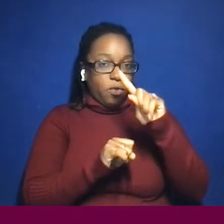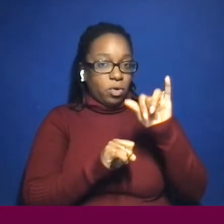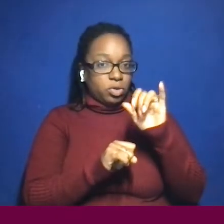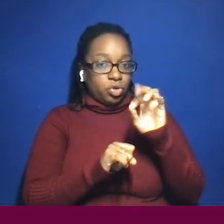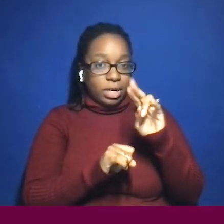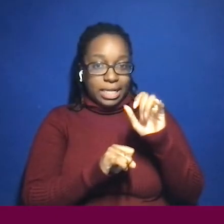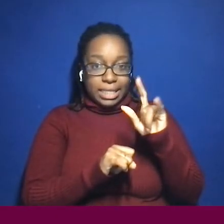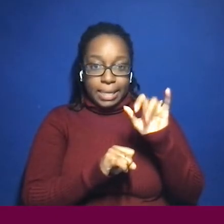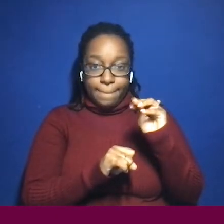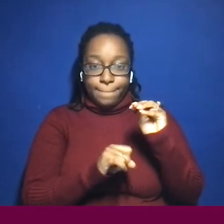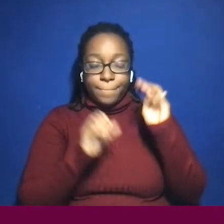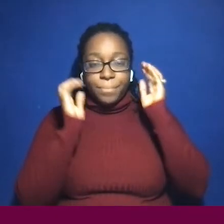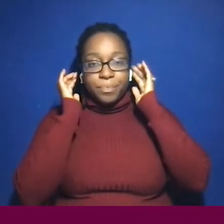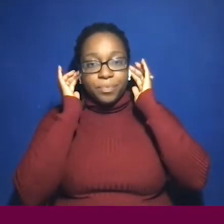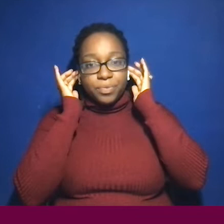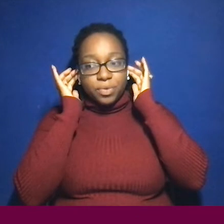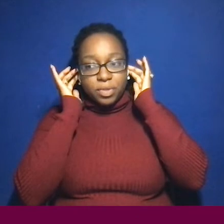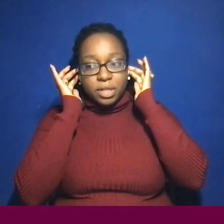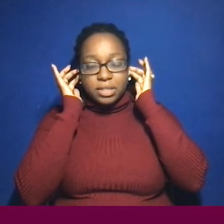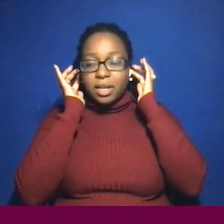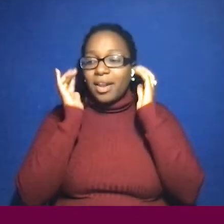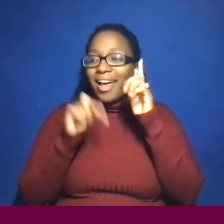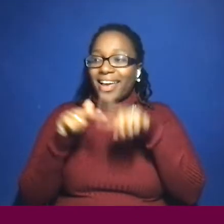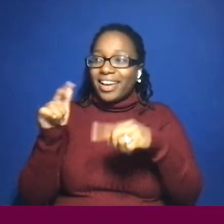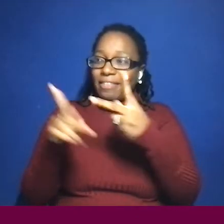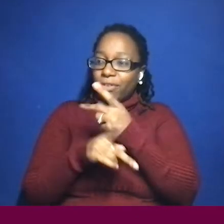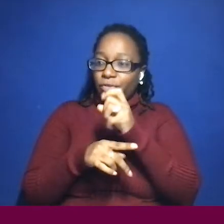they said we couldn't figure out how we'd get him down the stairs and up to the helipad.